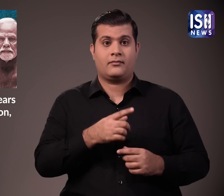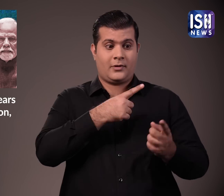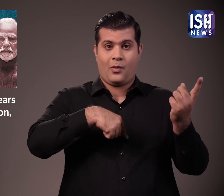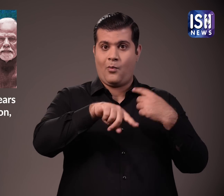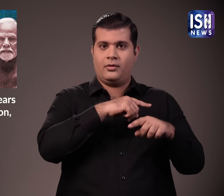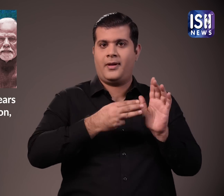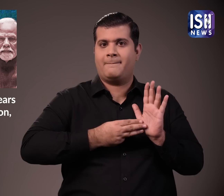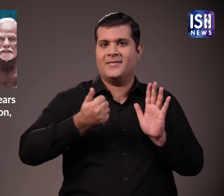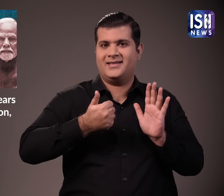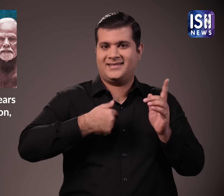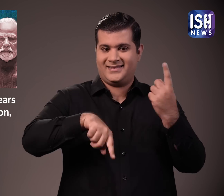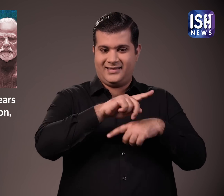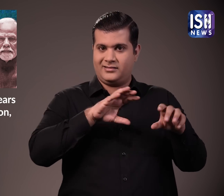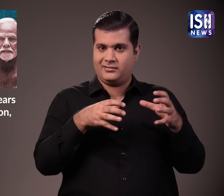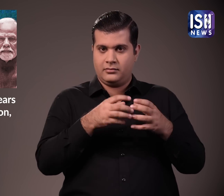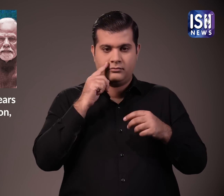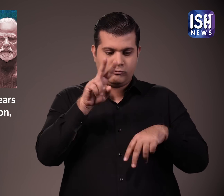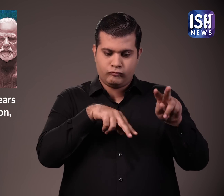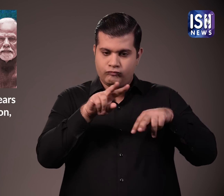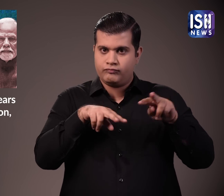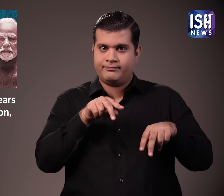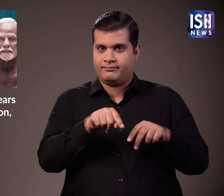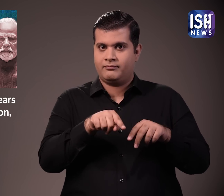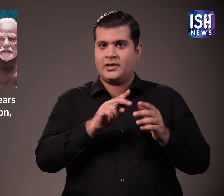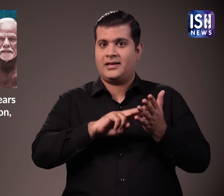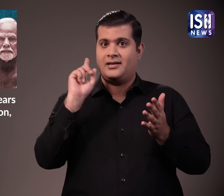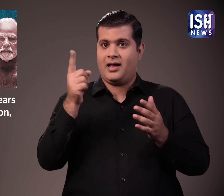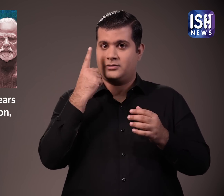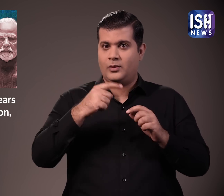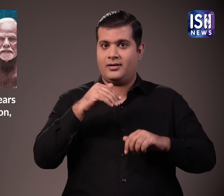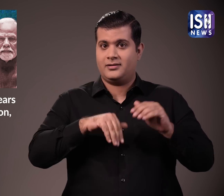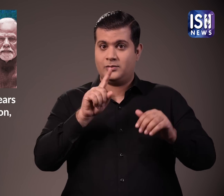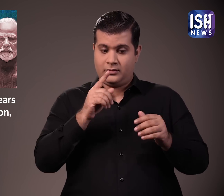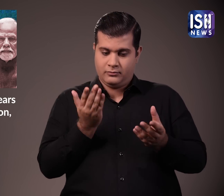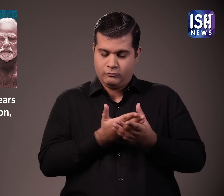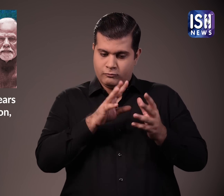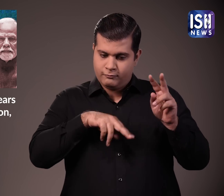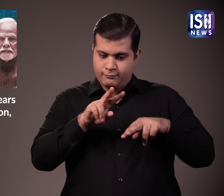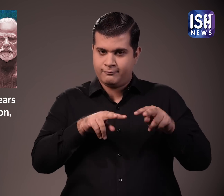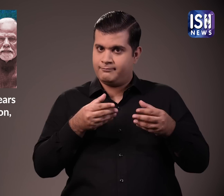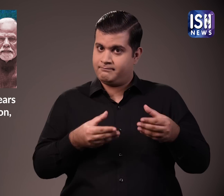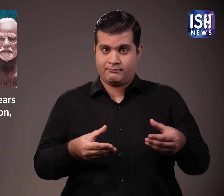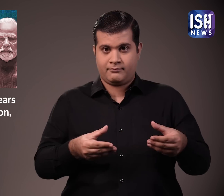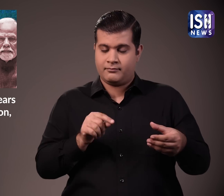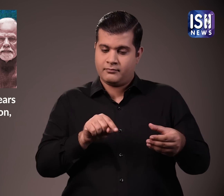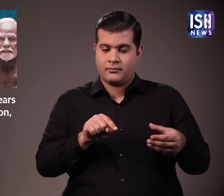Now that the Union cabinet has cleared the Kovind panel report on One Nation, One Election,